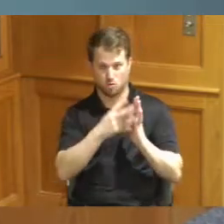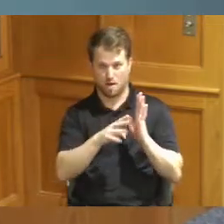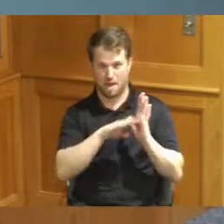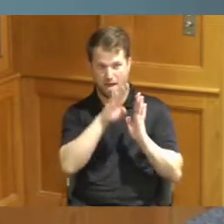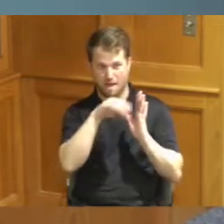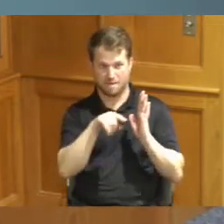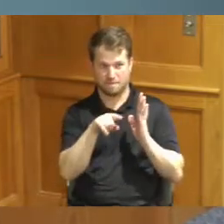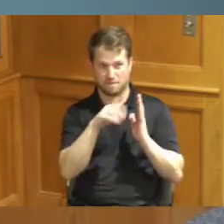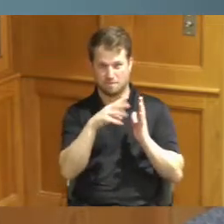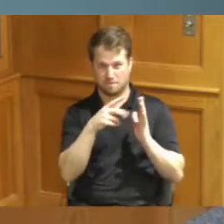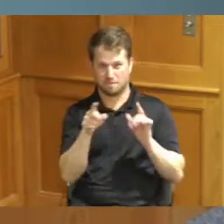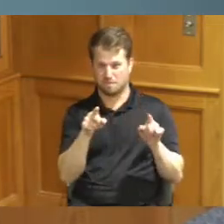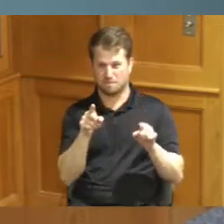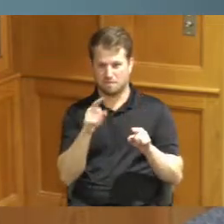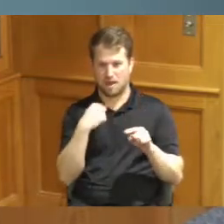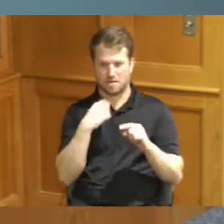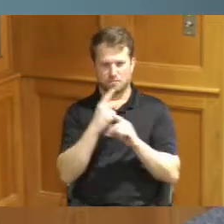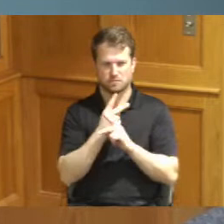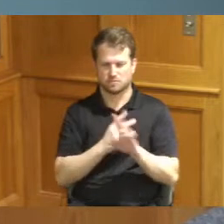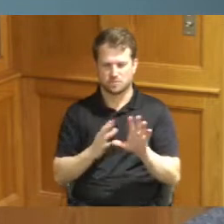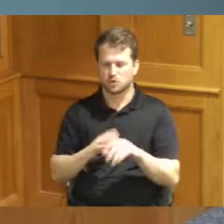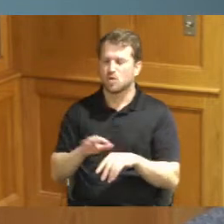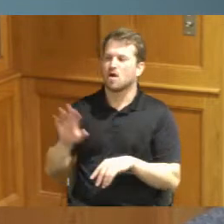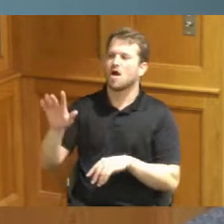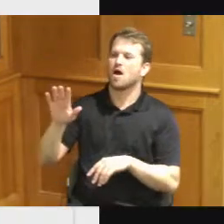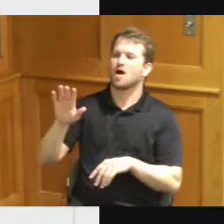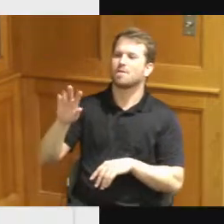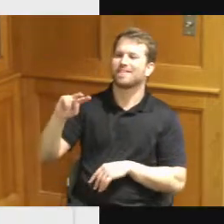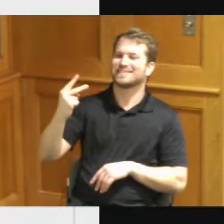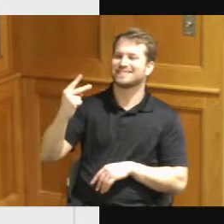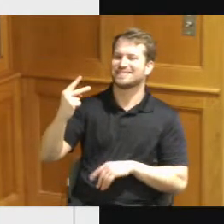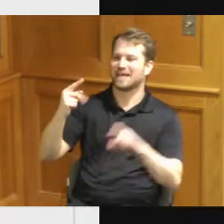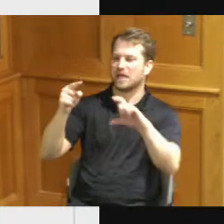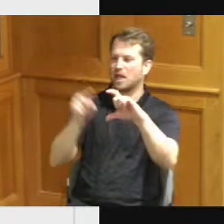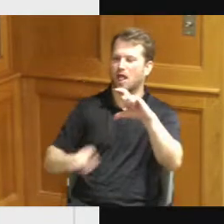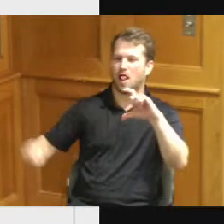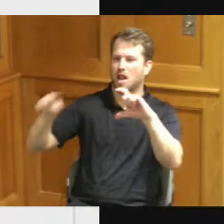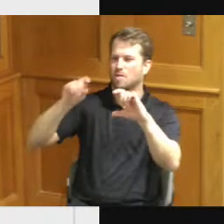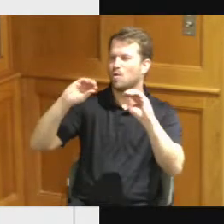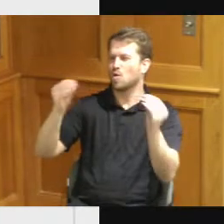because I'm that is one of the the second pie chart it doesn't have a dollar amount listed